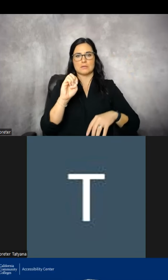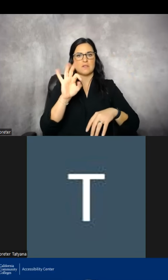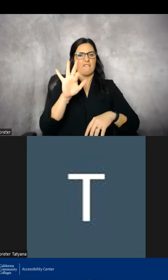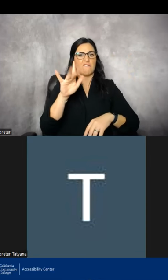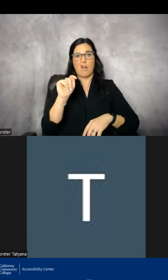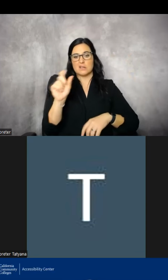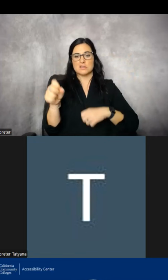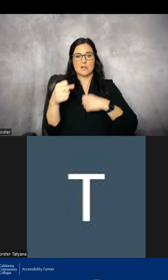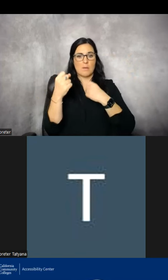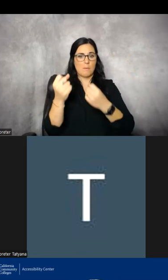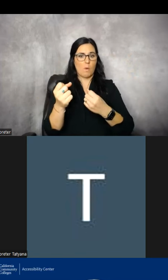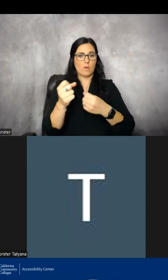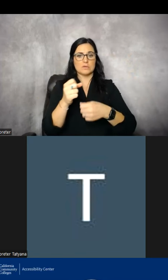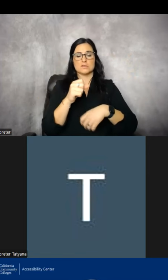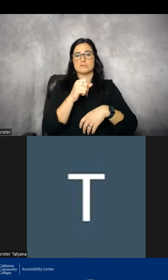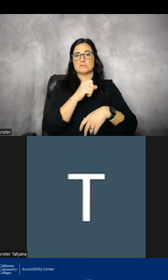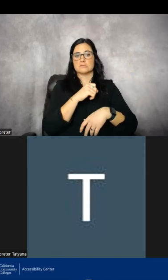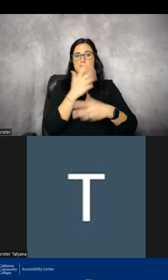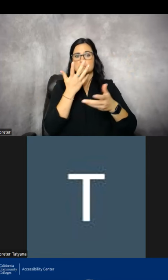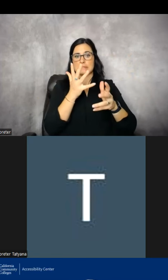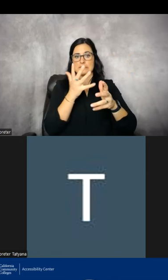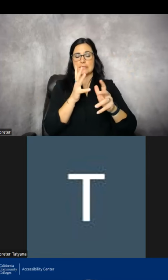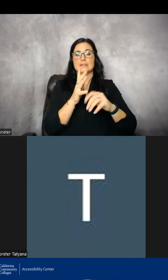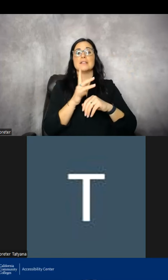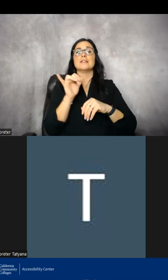So, it does look like a heading.